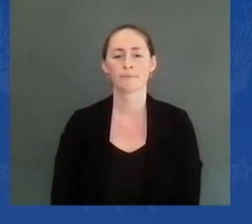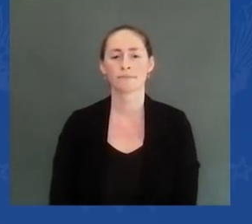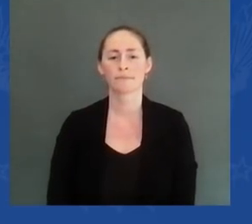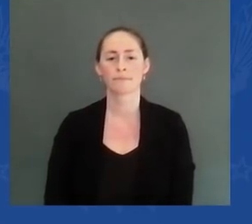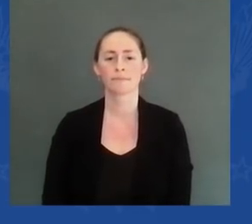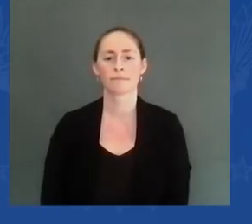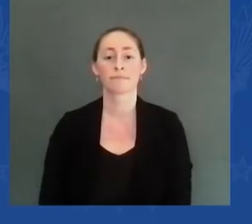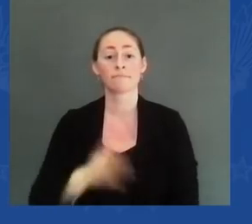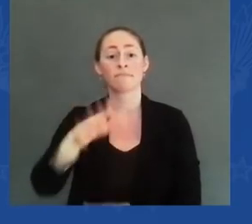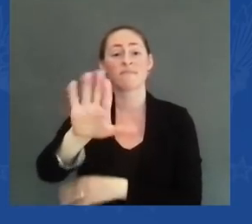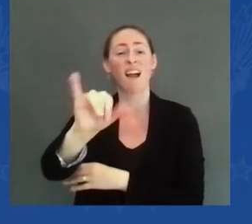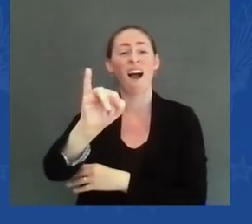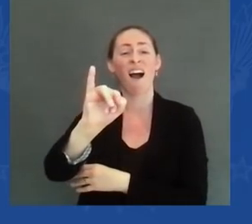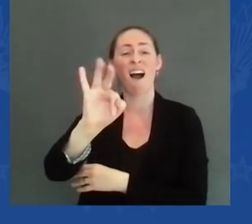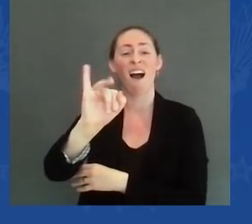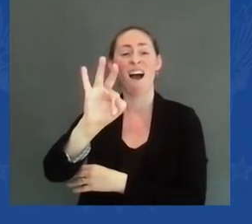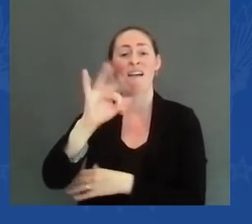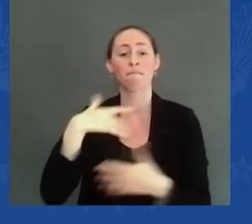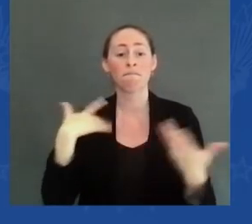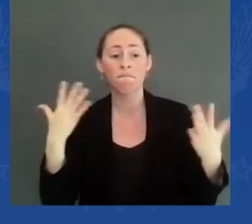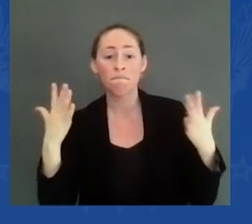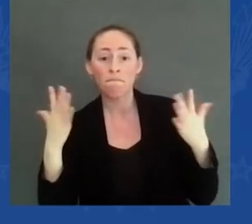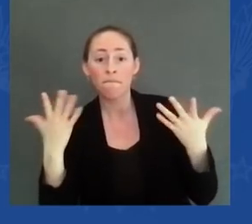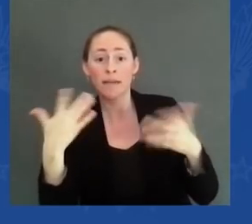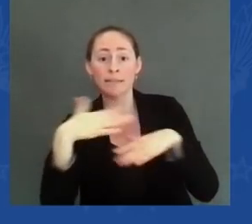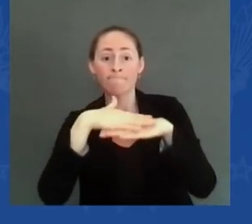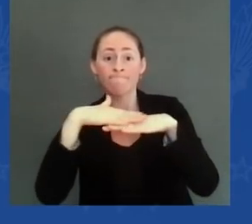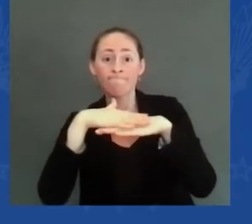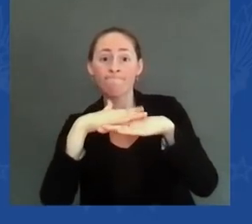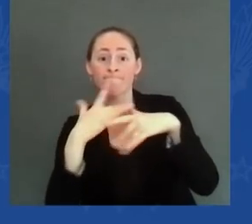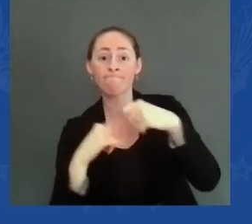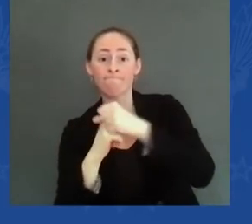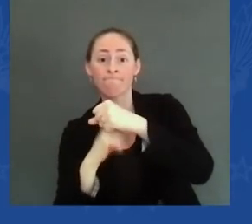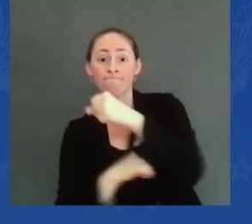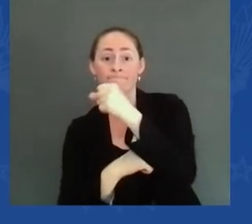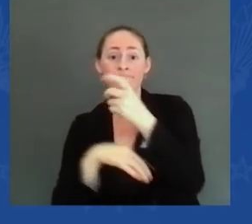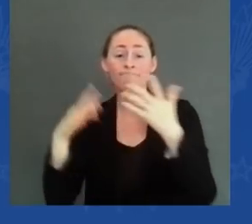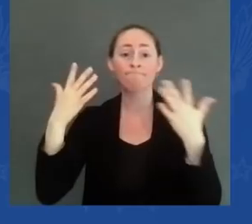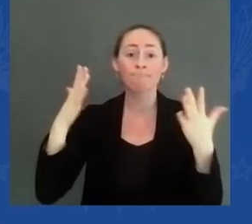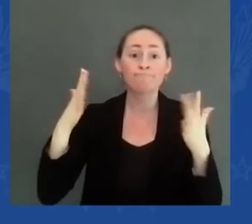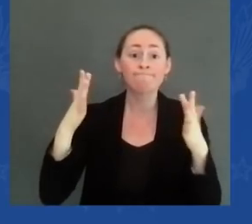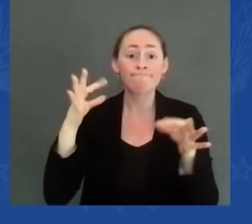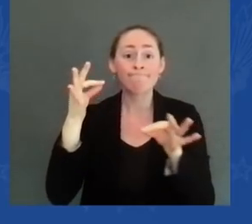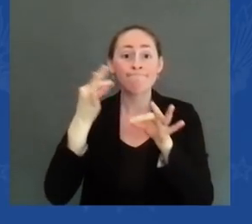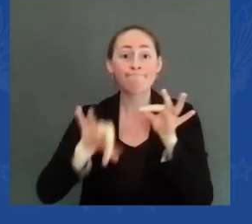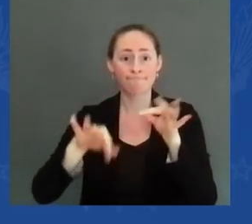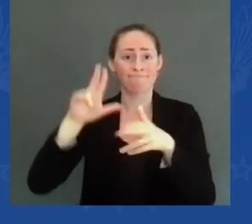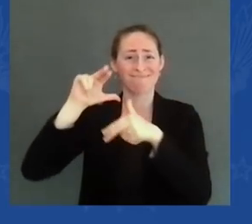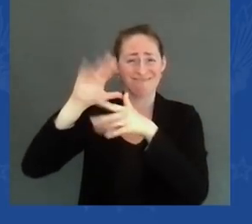because the storms are going to get worse and worse and worse. And so, folks, we got to listen to the scientists